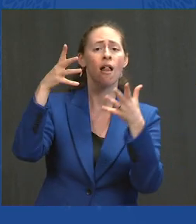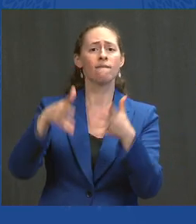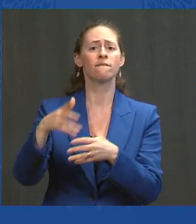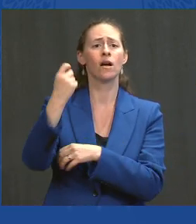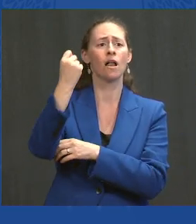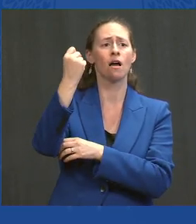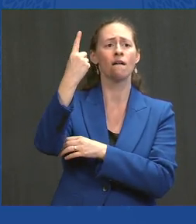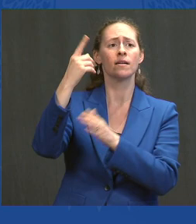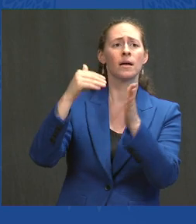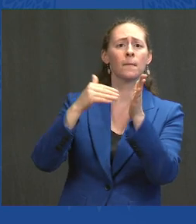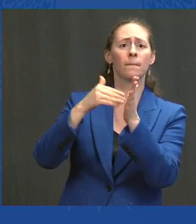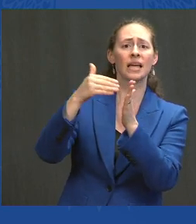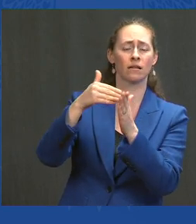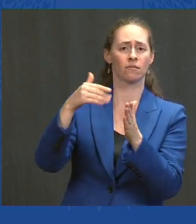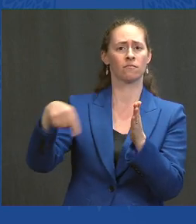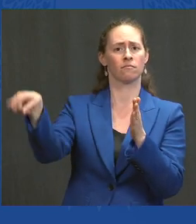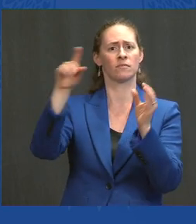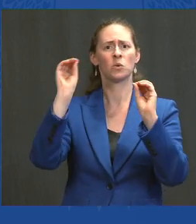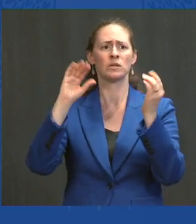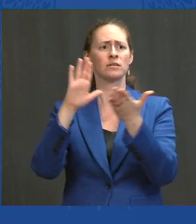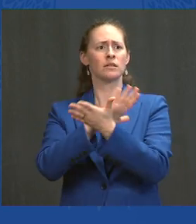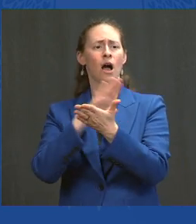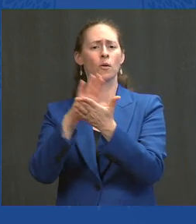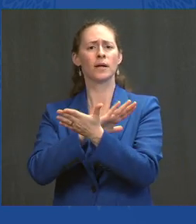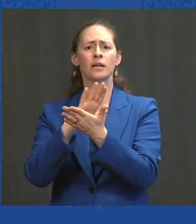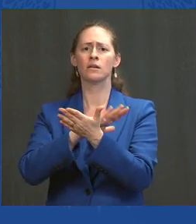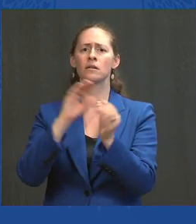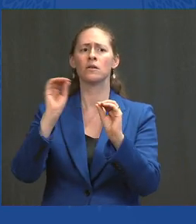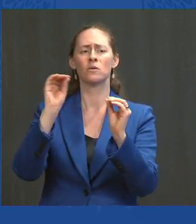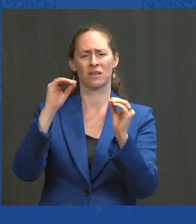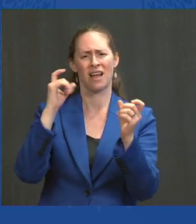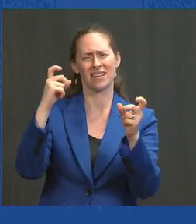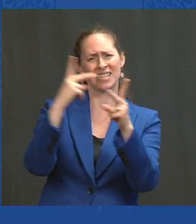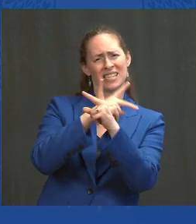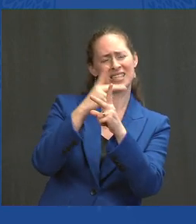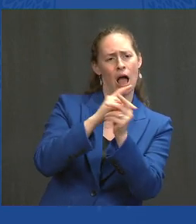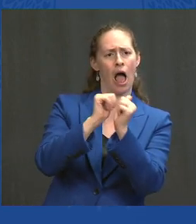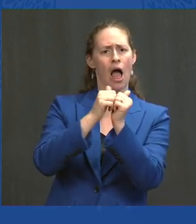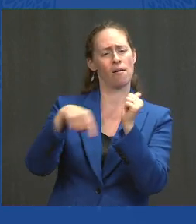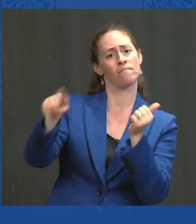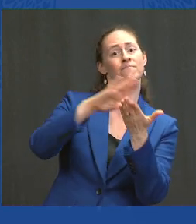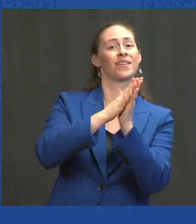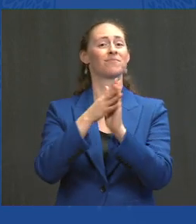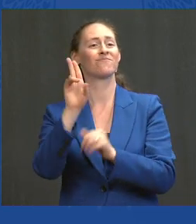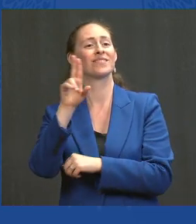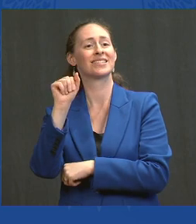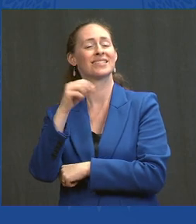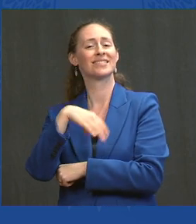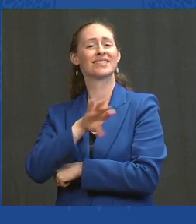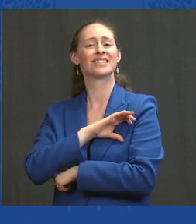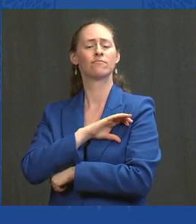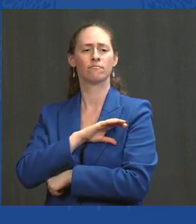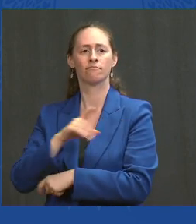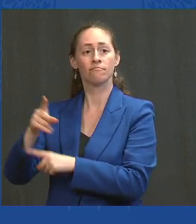we're getting at the root causes of why people are migrating for our southern border from Guatemala, Honduras, and El Salvador in the first place: